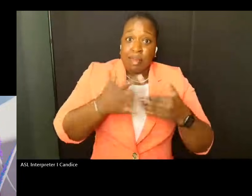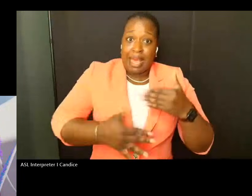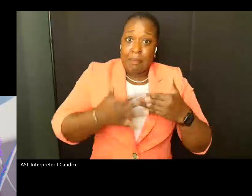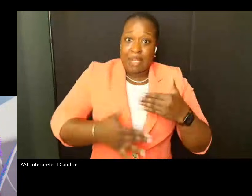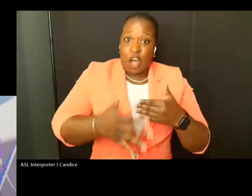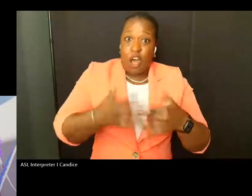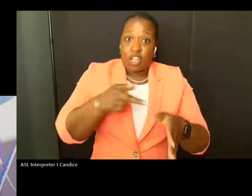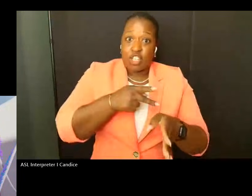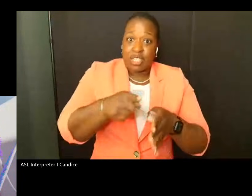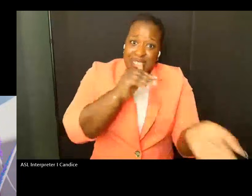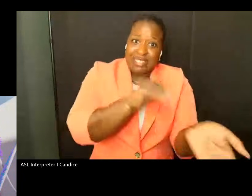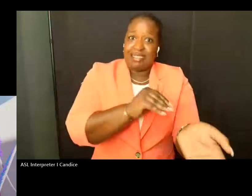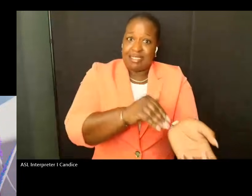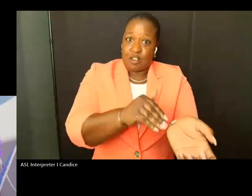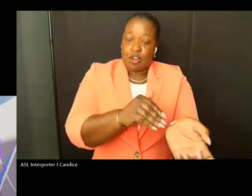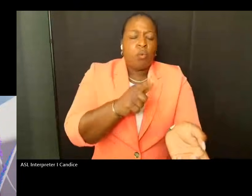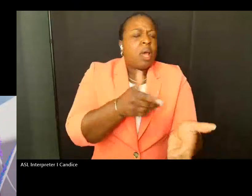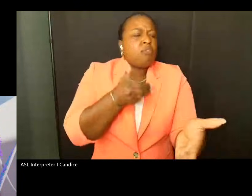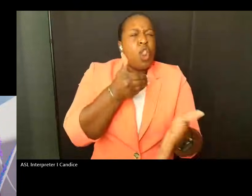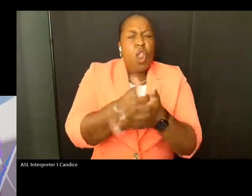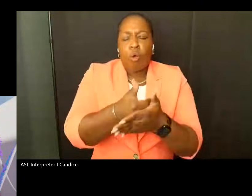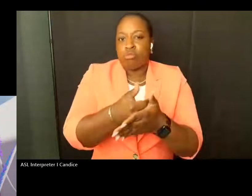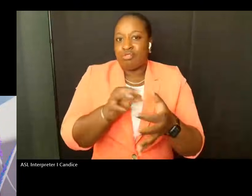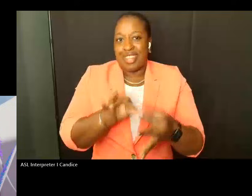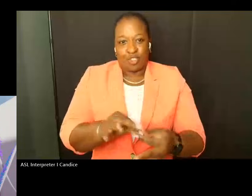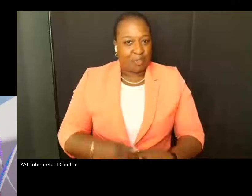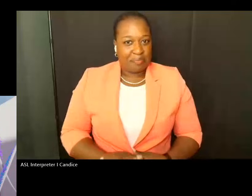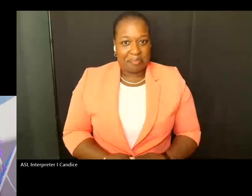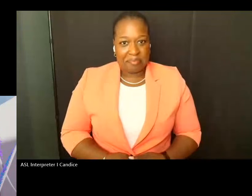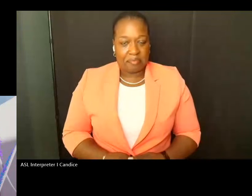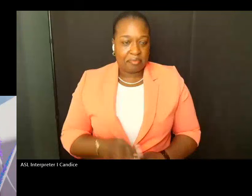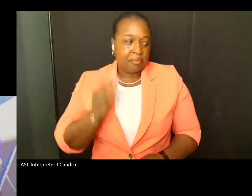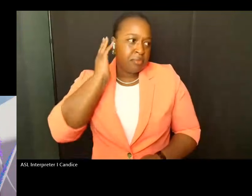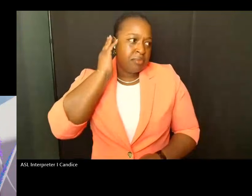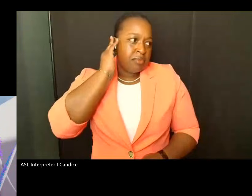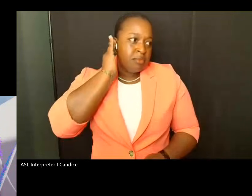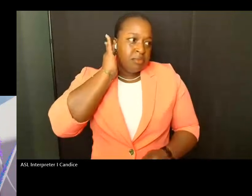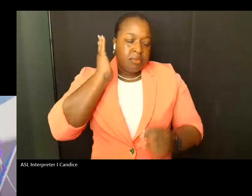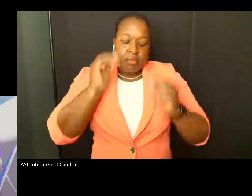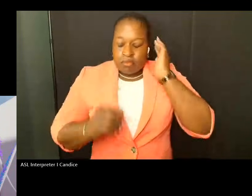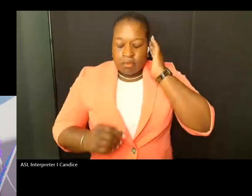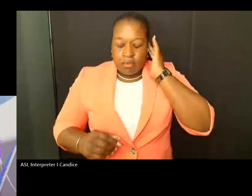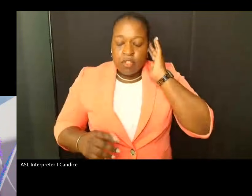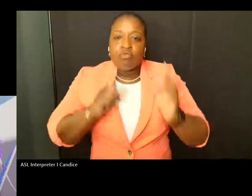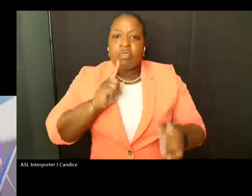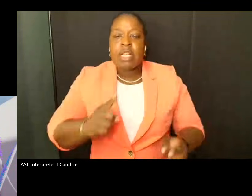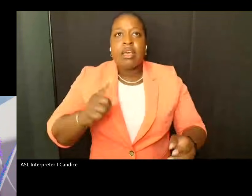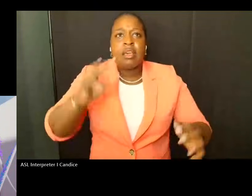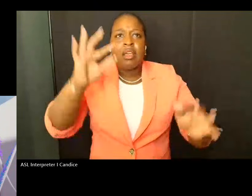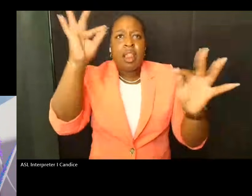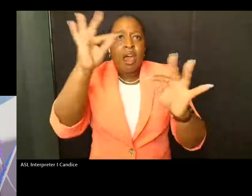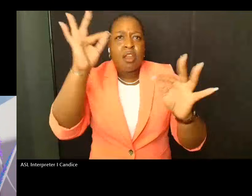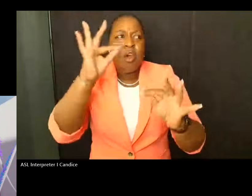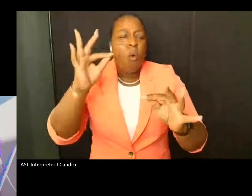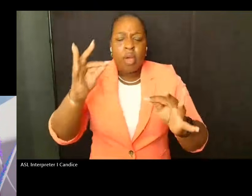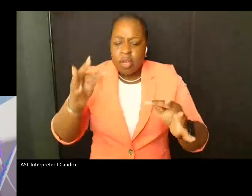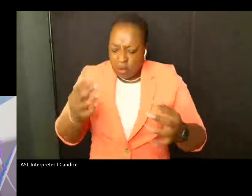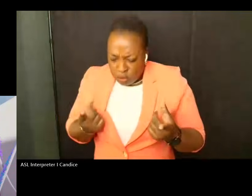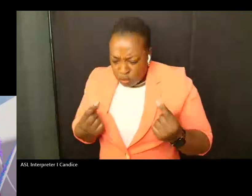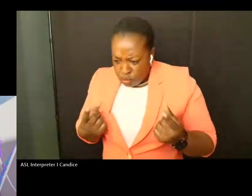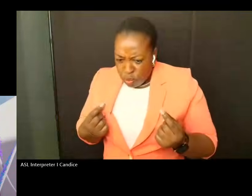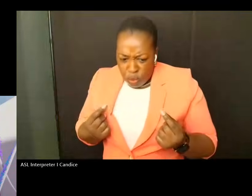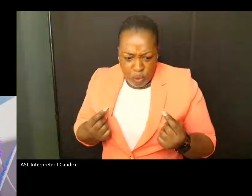And you know, the unknowing of what you should do or what it's like, it's tough,